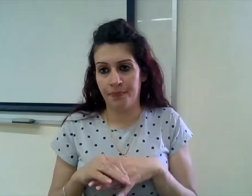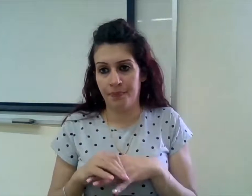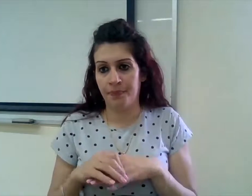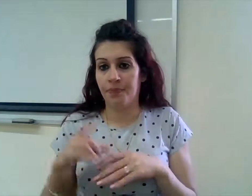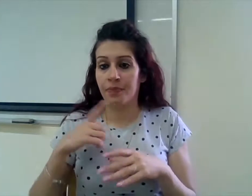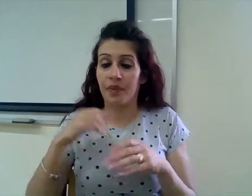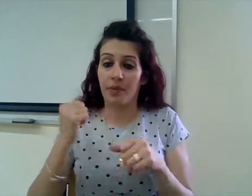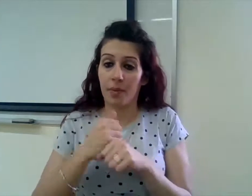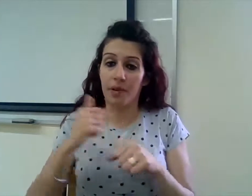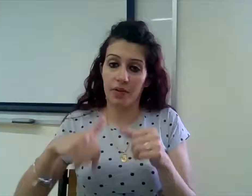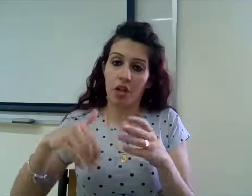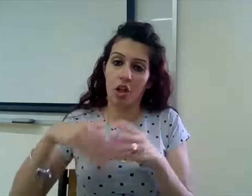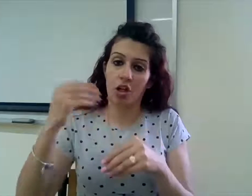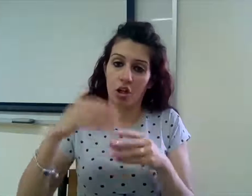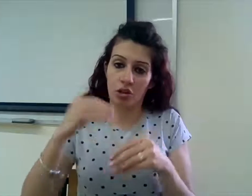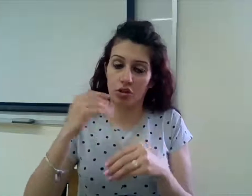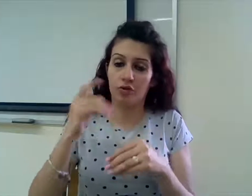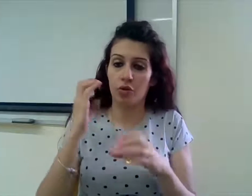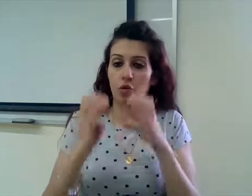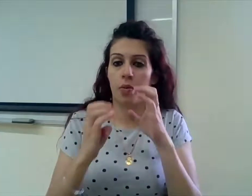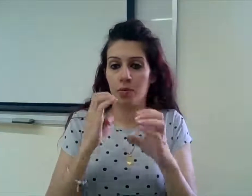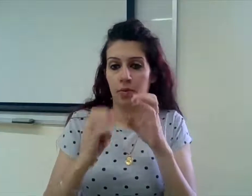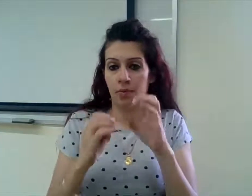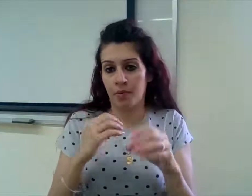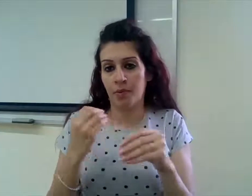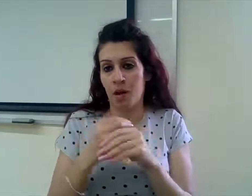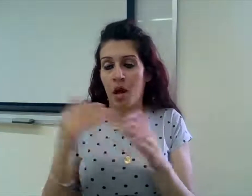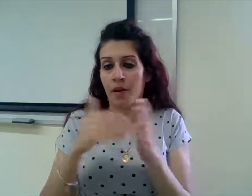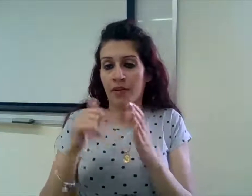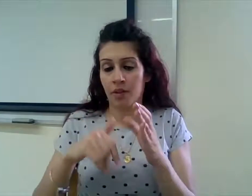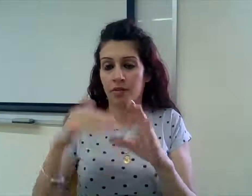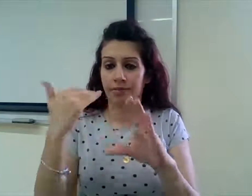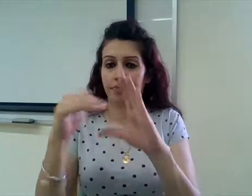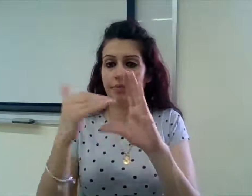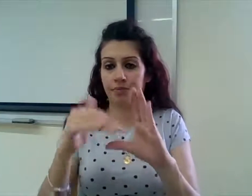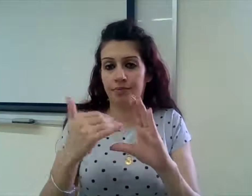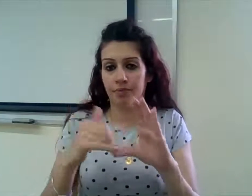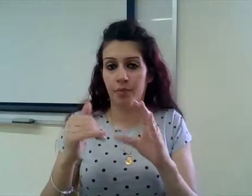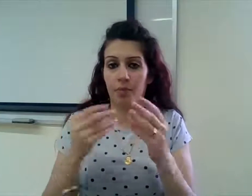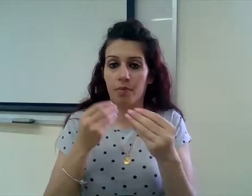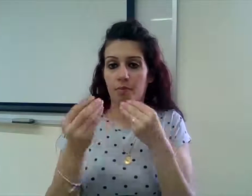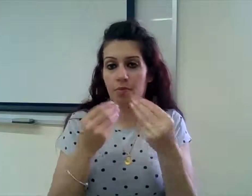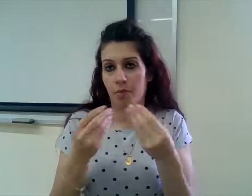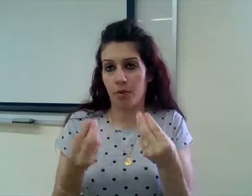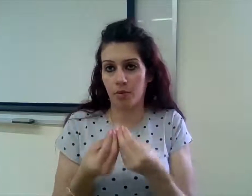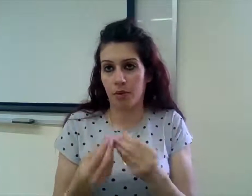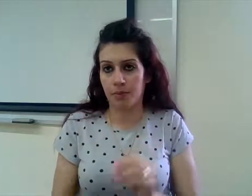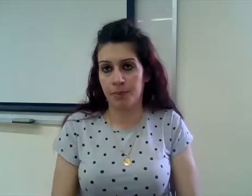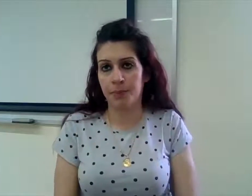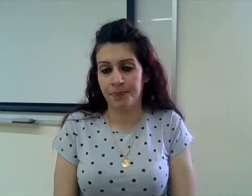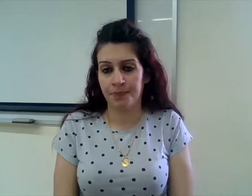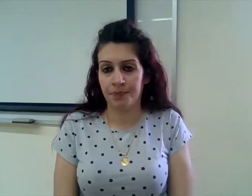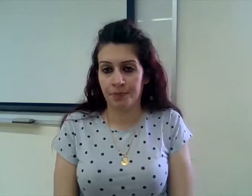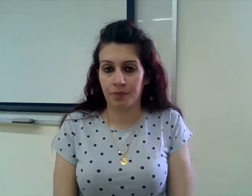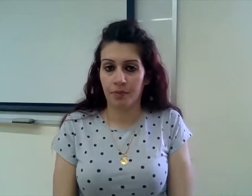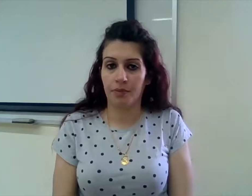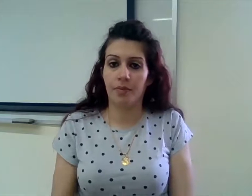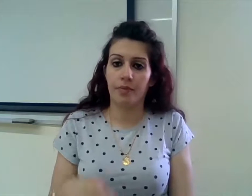you online and you joining us today from the UK and scientists nee is an